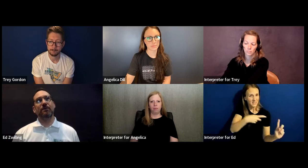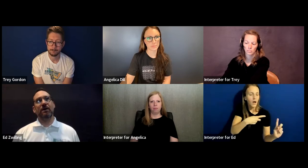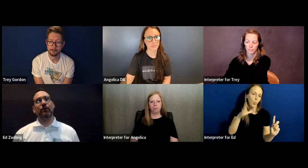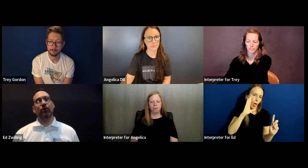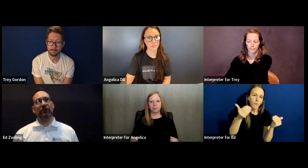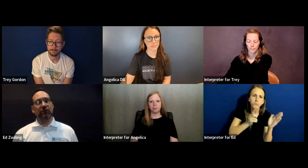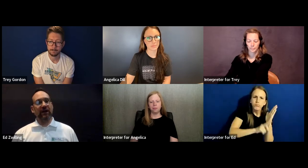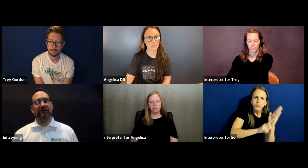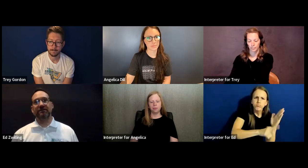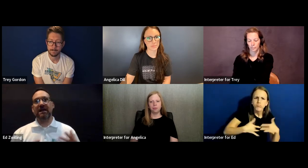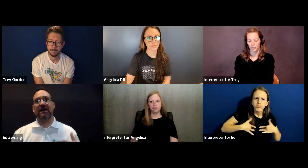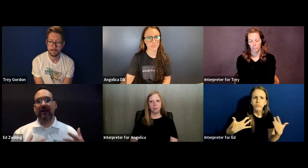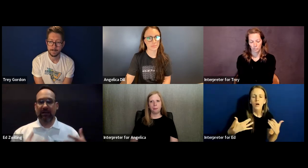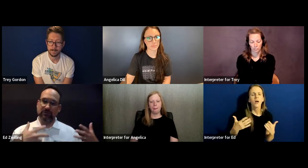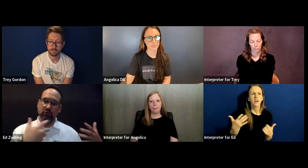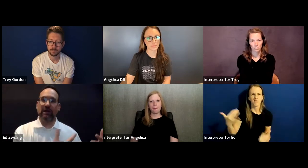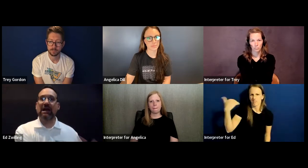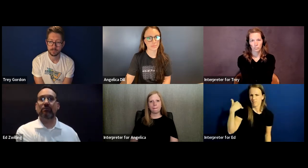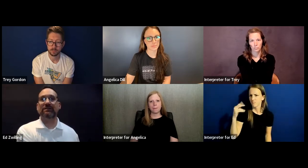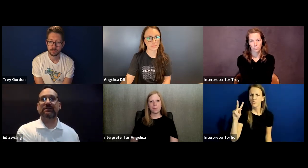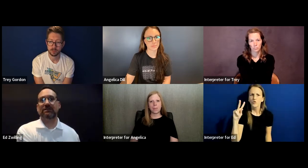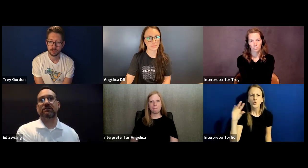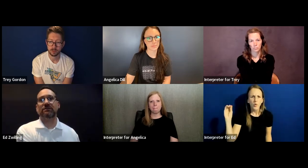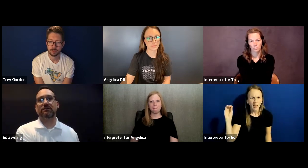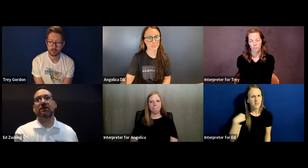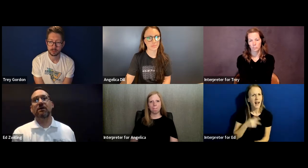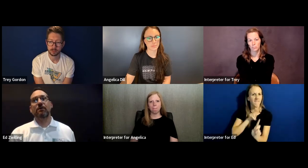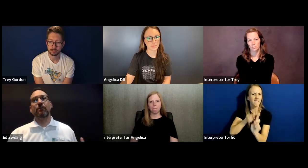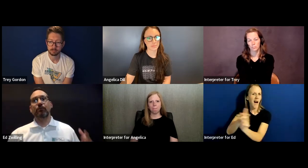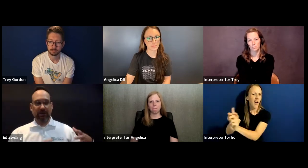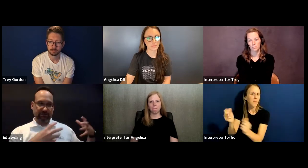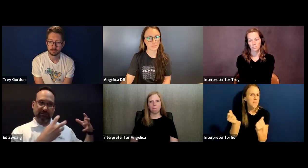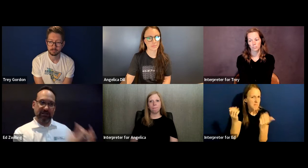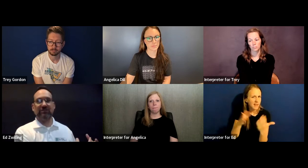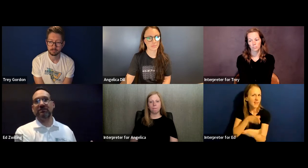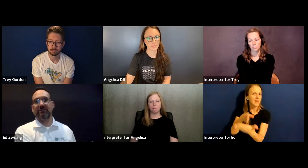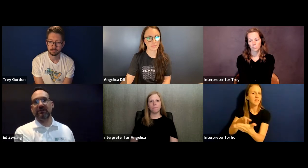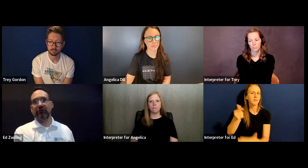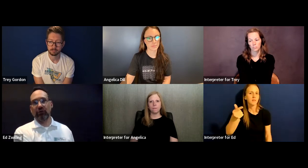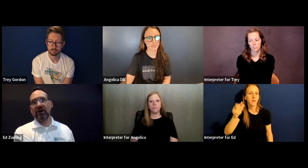uh in the early 2000s against greyhound bus stations because the stations themselves were not